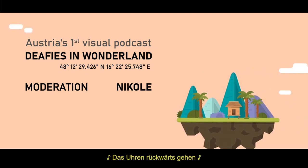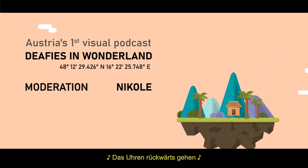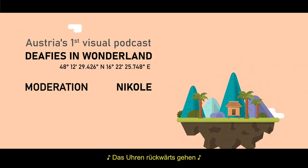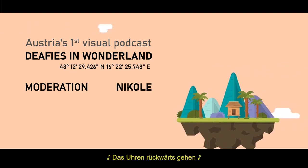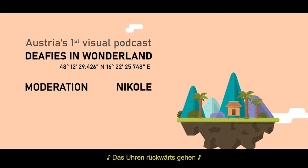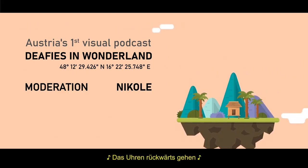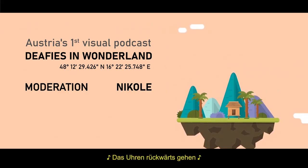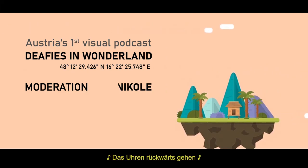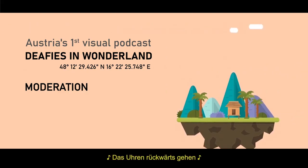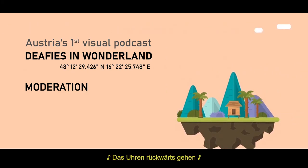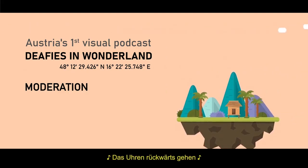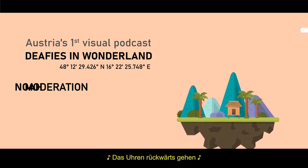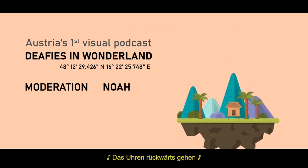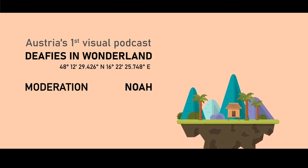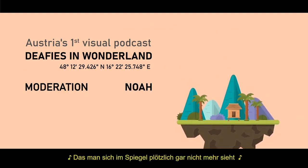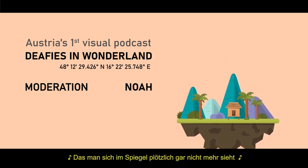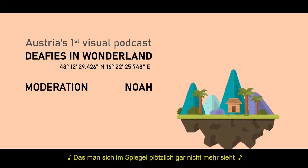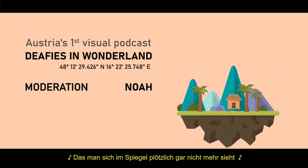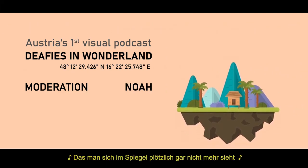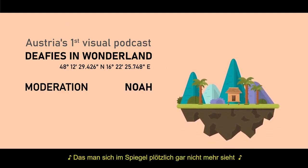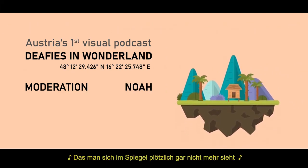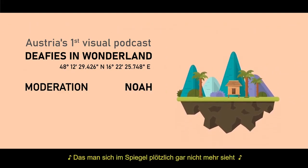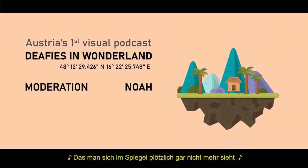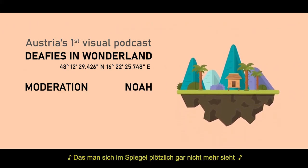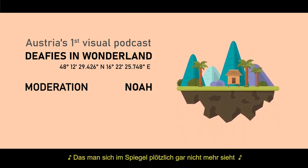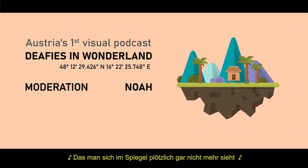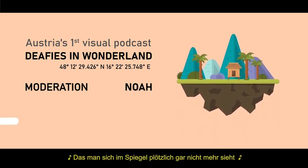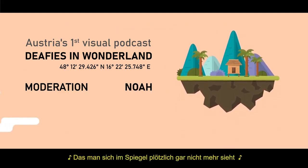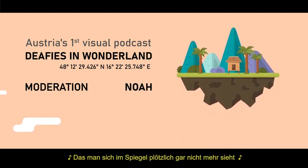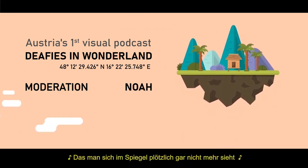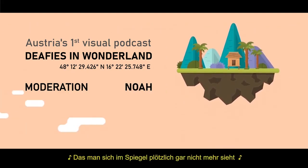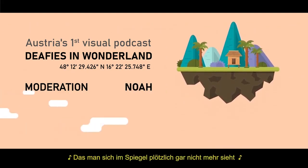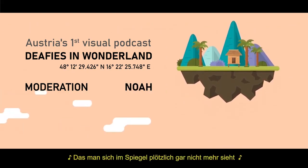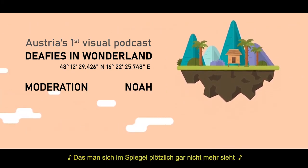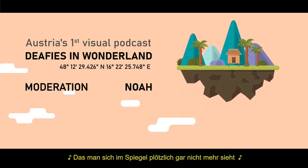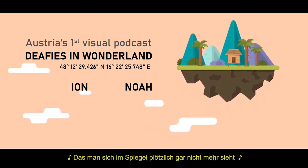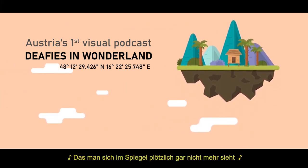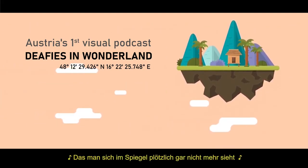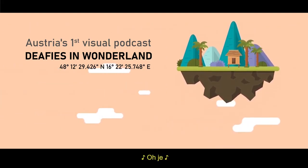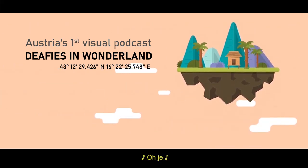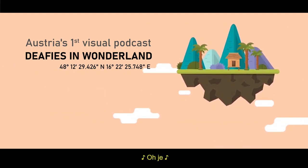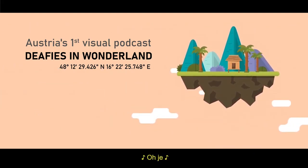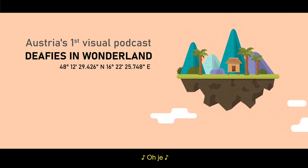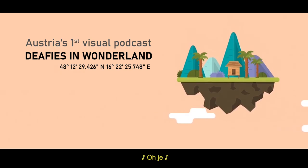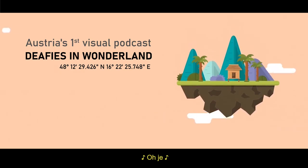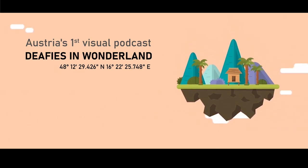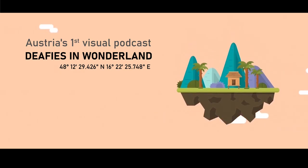The clocks go backwards That you suddenly no longer see yourself in the mirror Oh dear